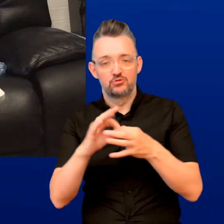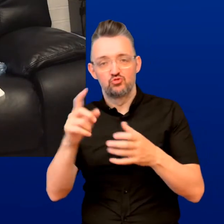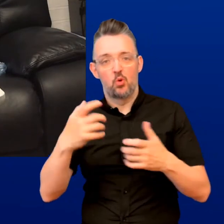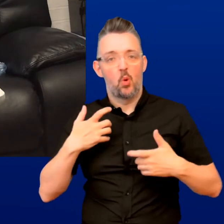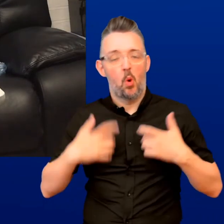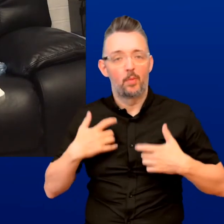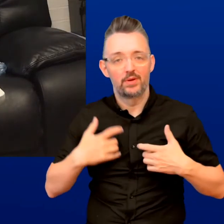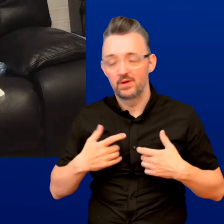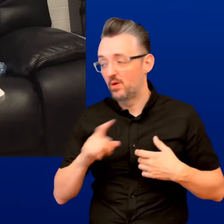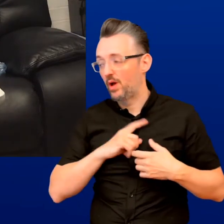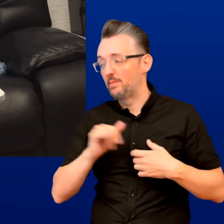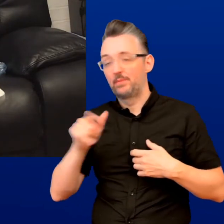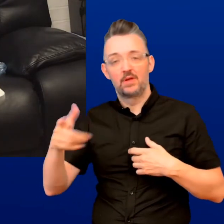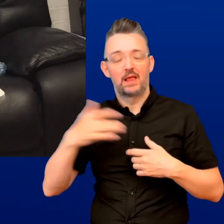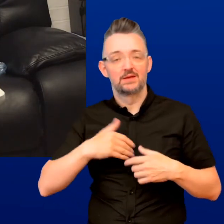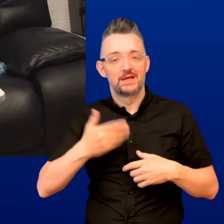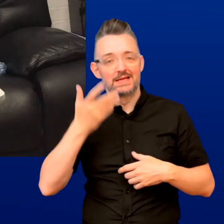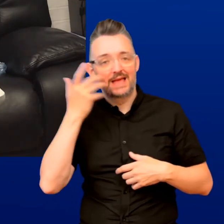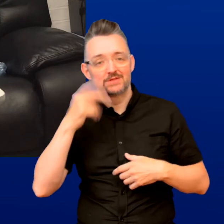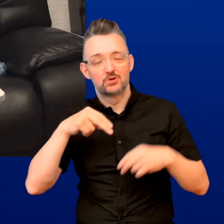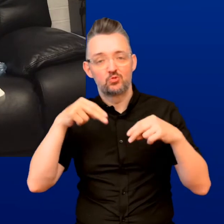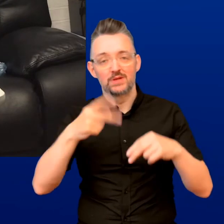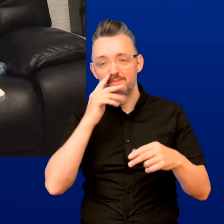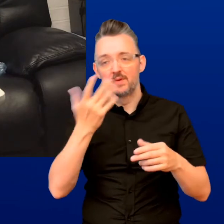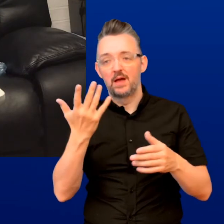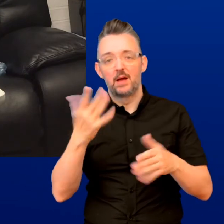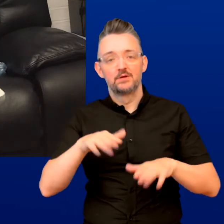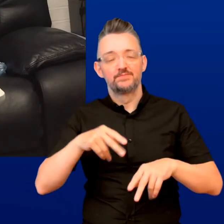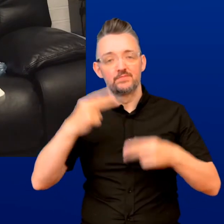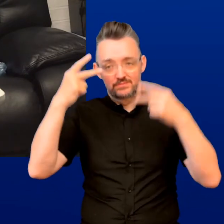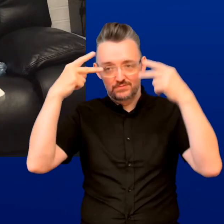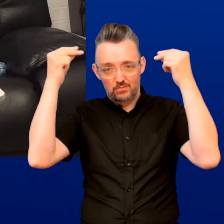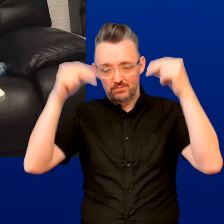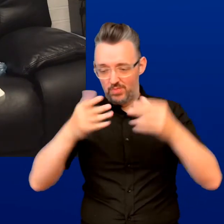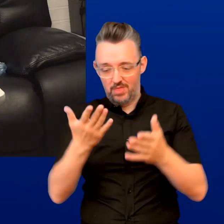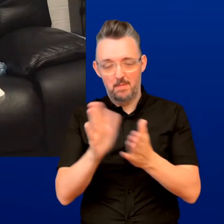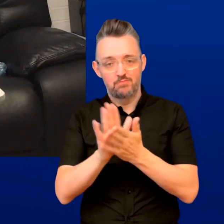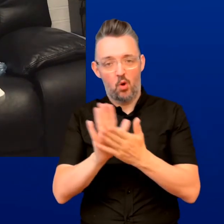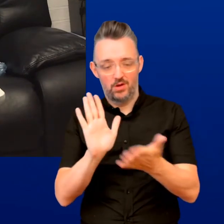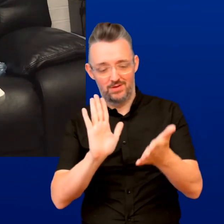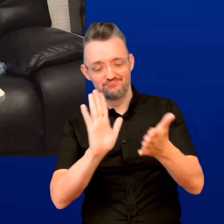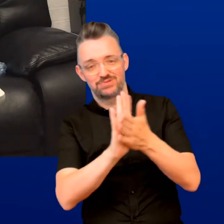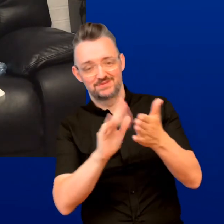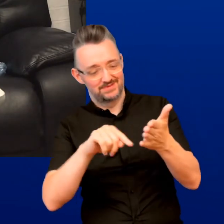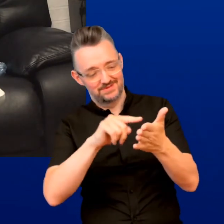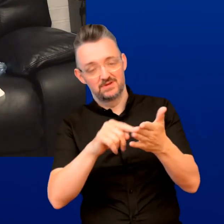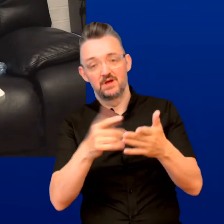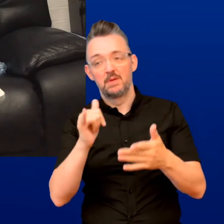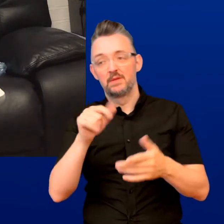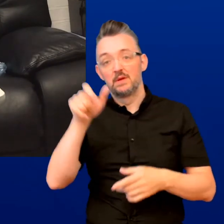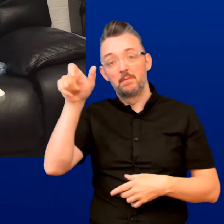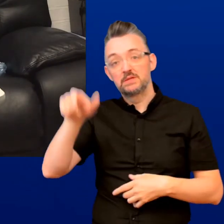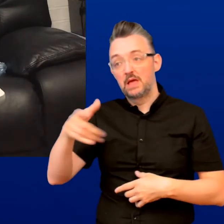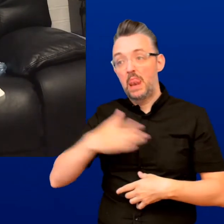example, if it's a pet you could do a paw print. You could even put musical notes if it's somebody that's interested in music.